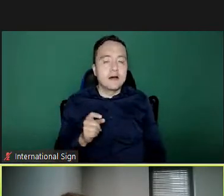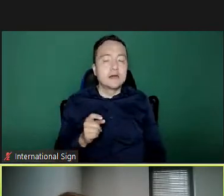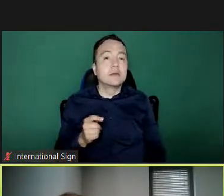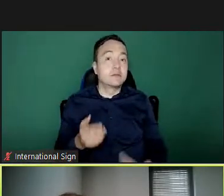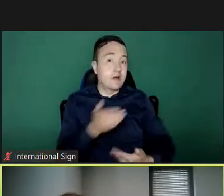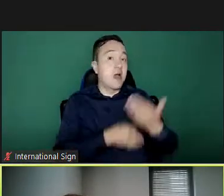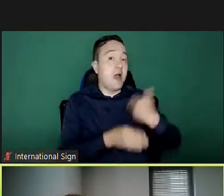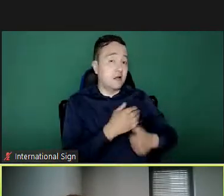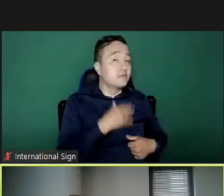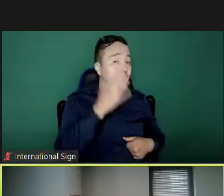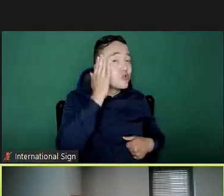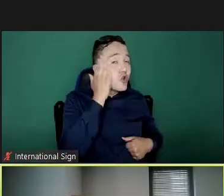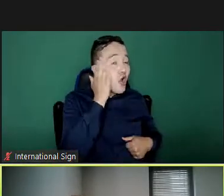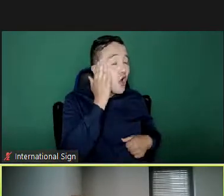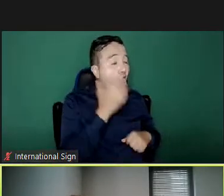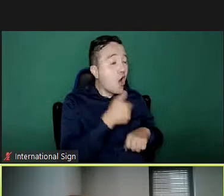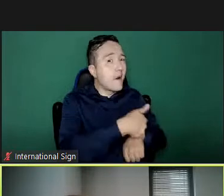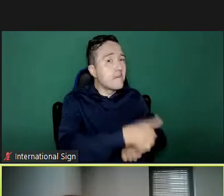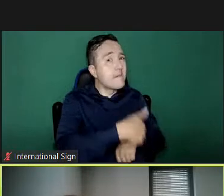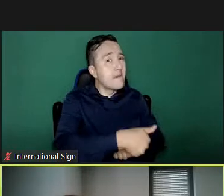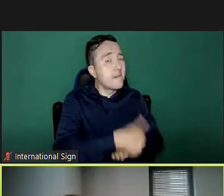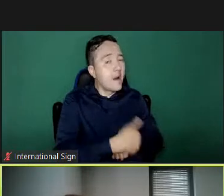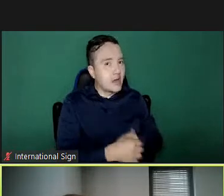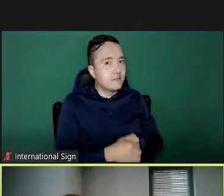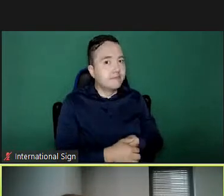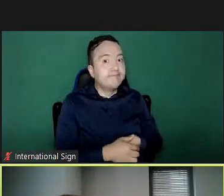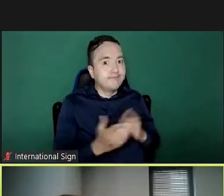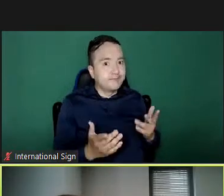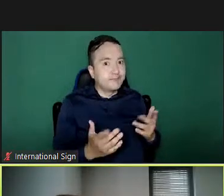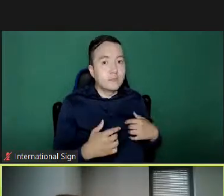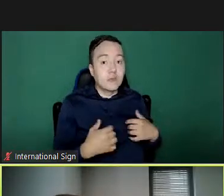(audio drop) as many systems providing quality care. Where we lack an appropriate balance between curative care